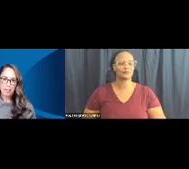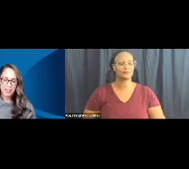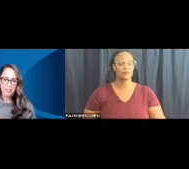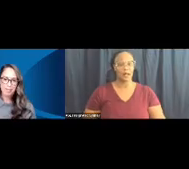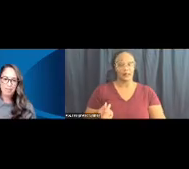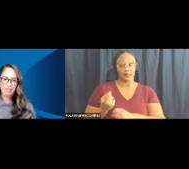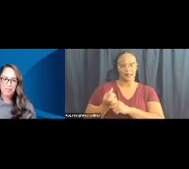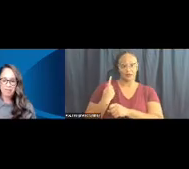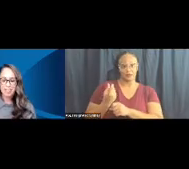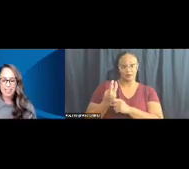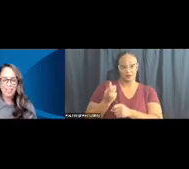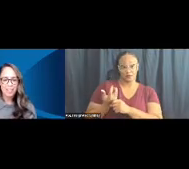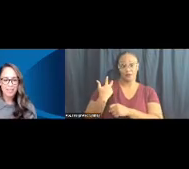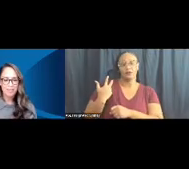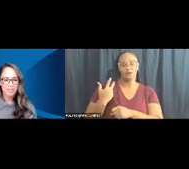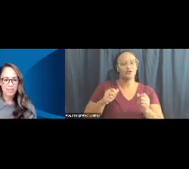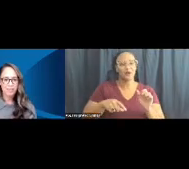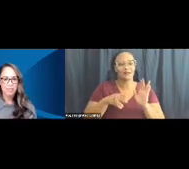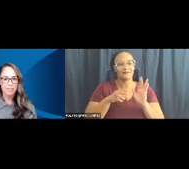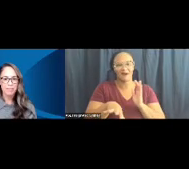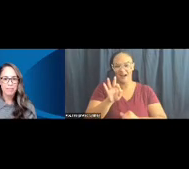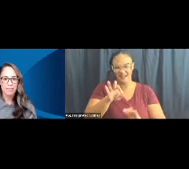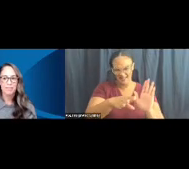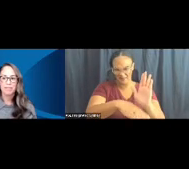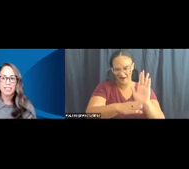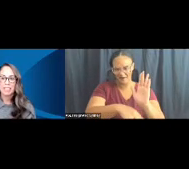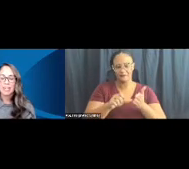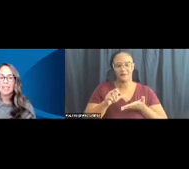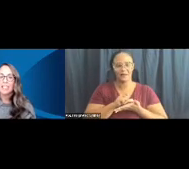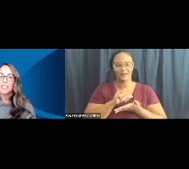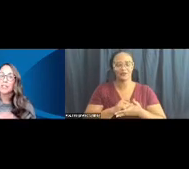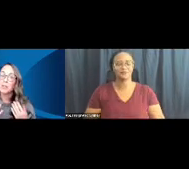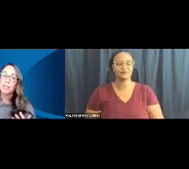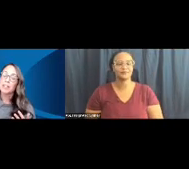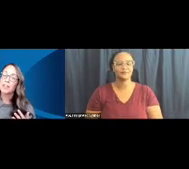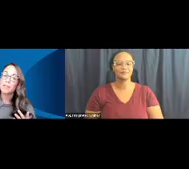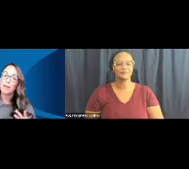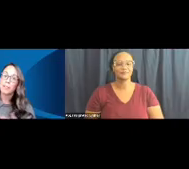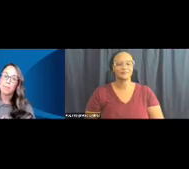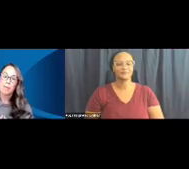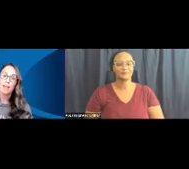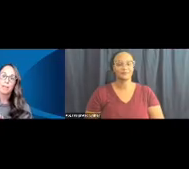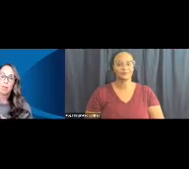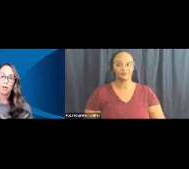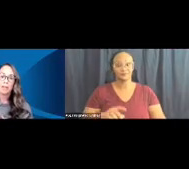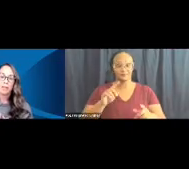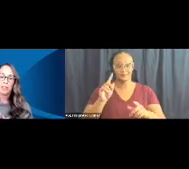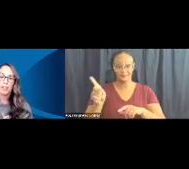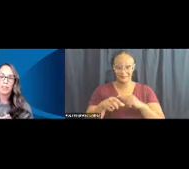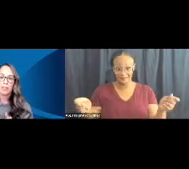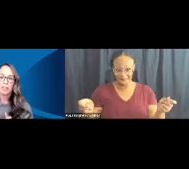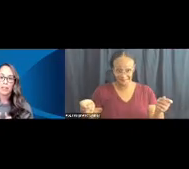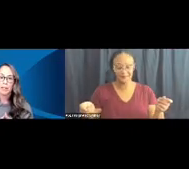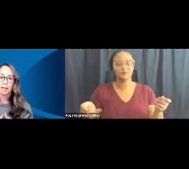of the page. Next slide. So, I just want to close by looping back to a point that was shared earlier